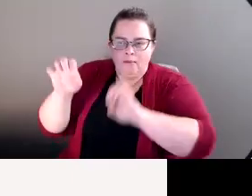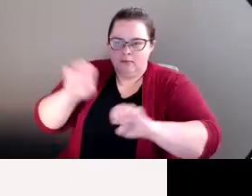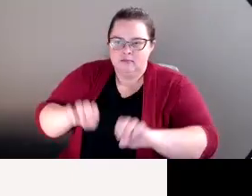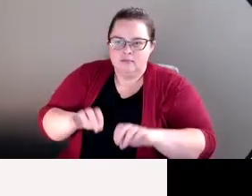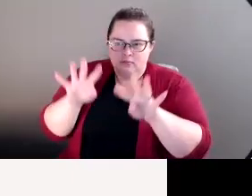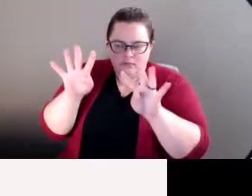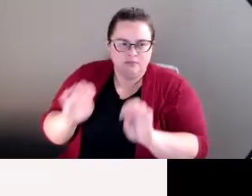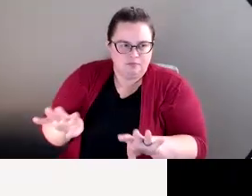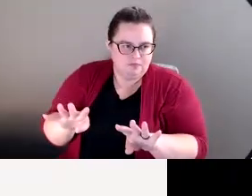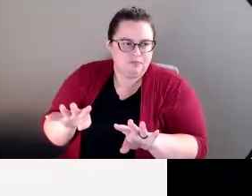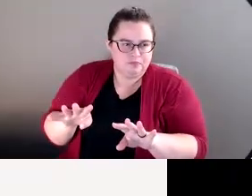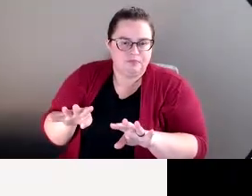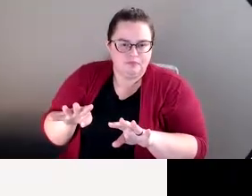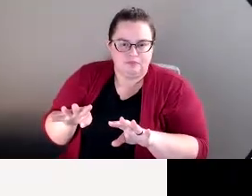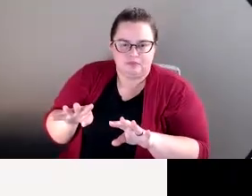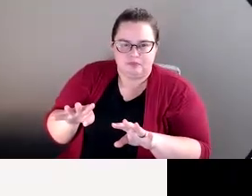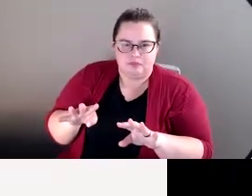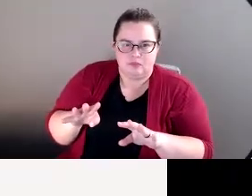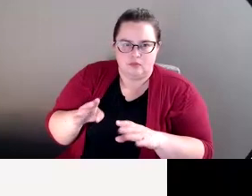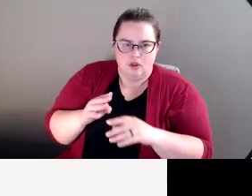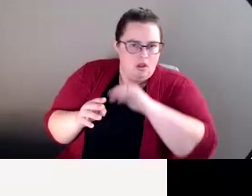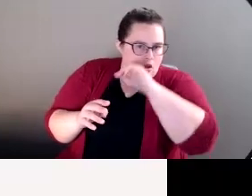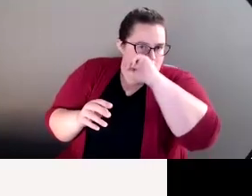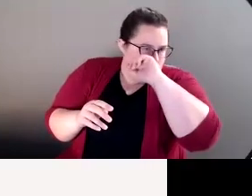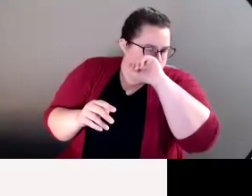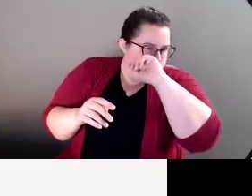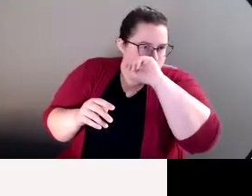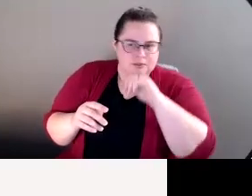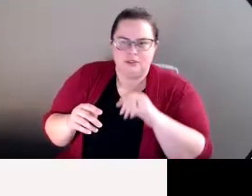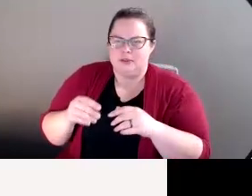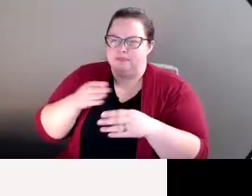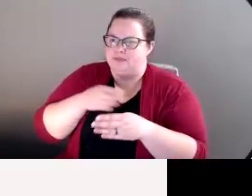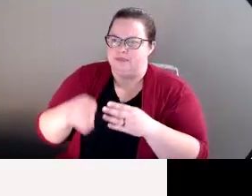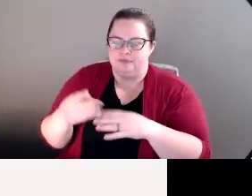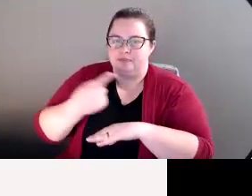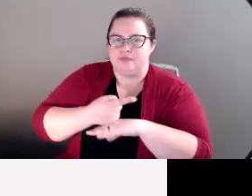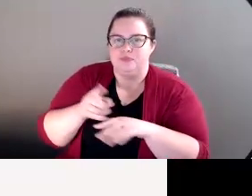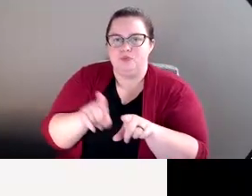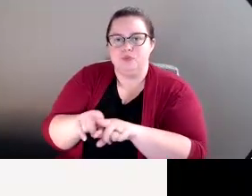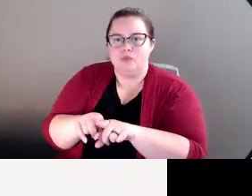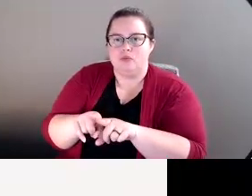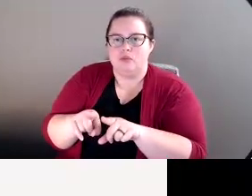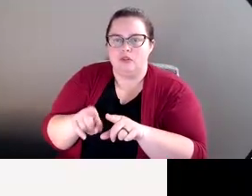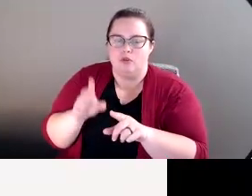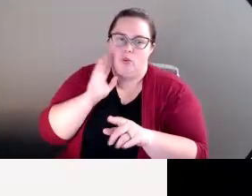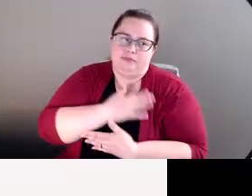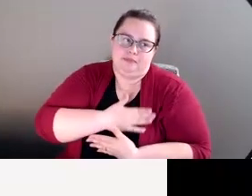I believe, at the end of the day today too. And so we would really appreciate it if you would just complete